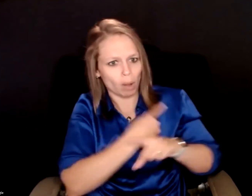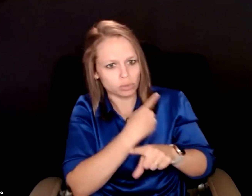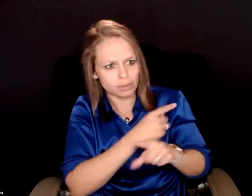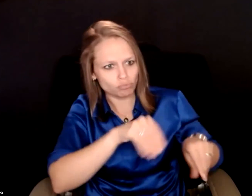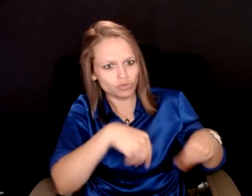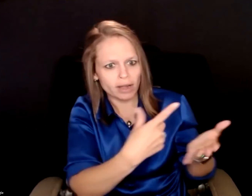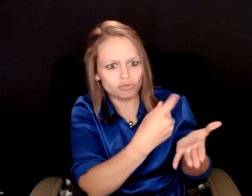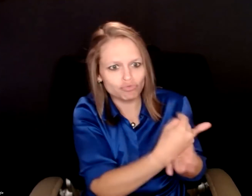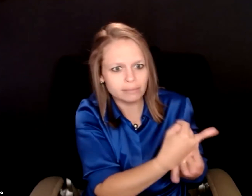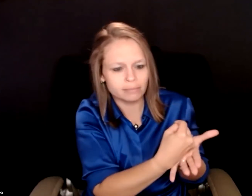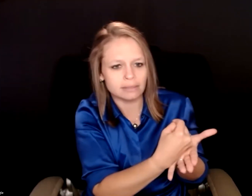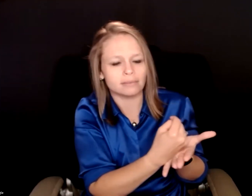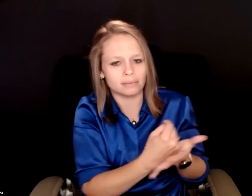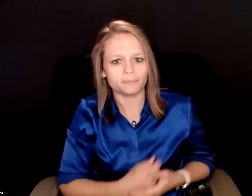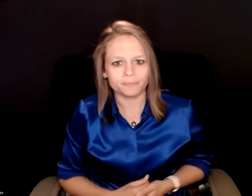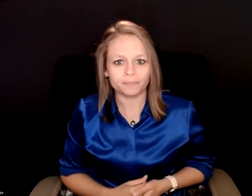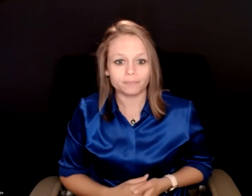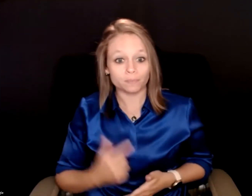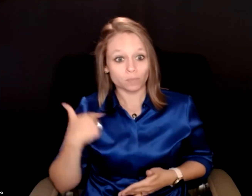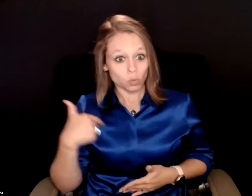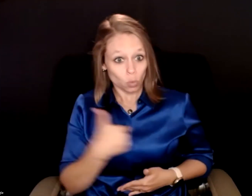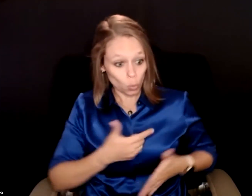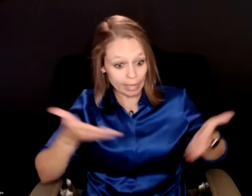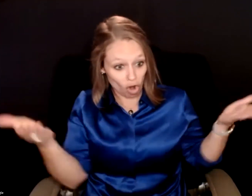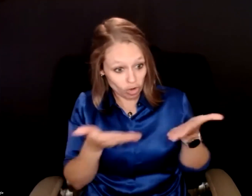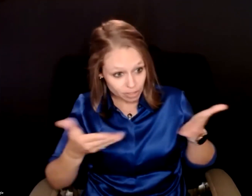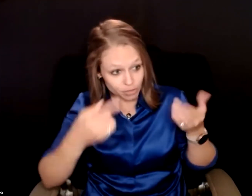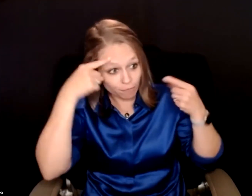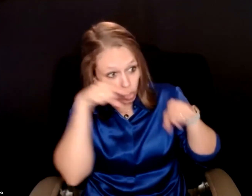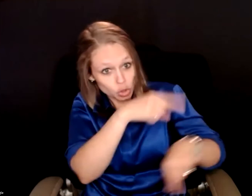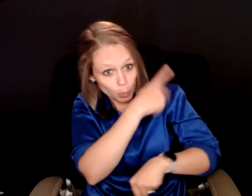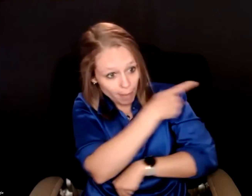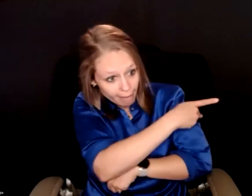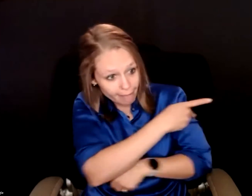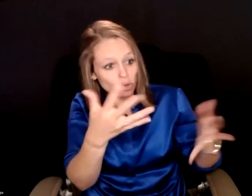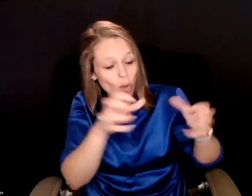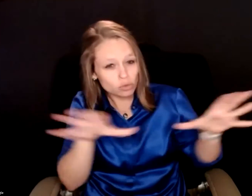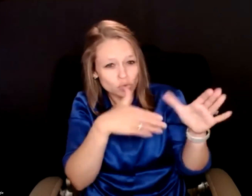Trying to break down, we are here for you. And we just want to do whatever we need to do